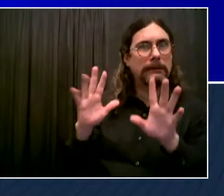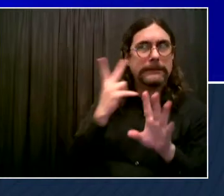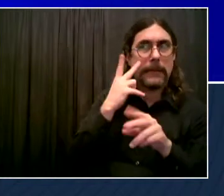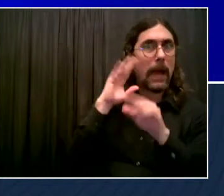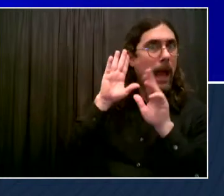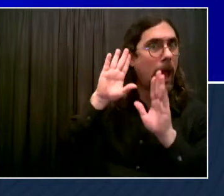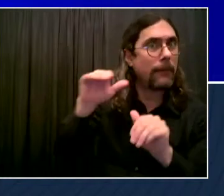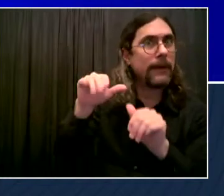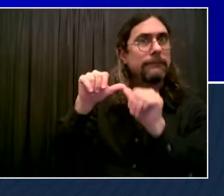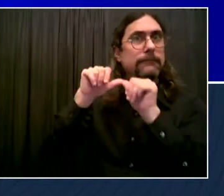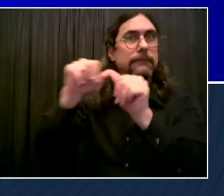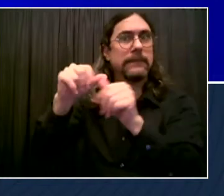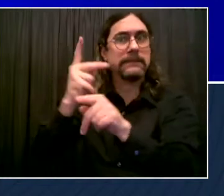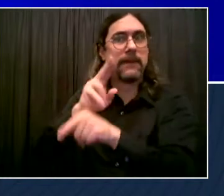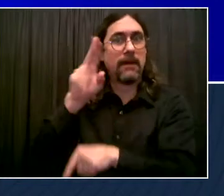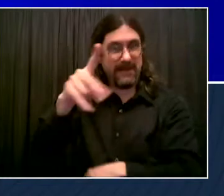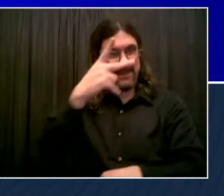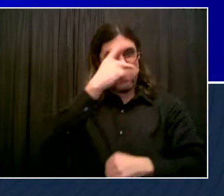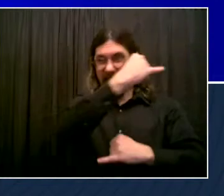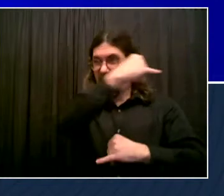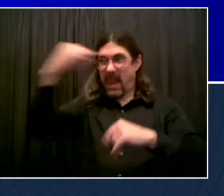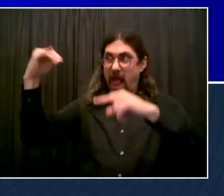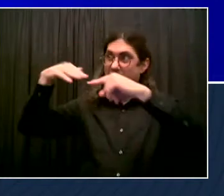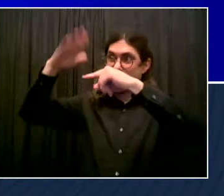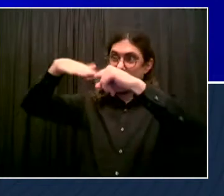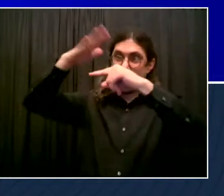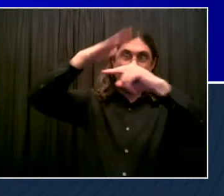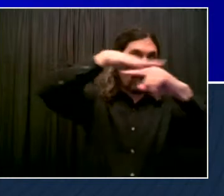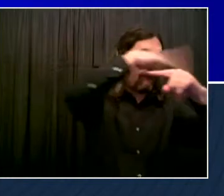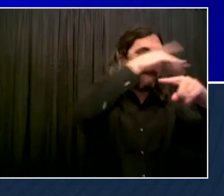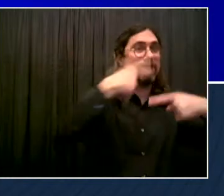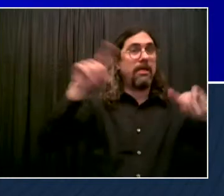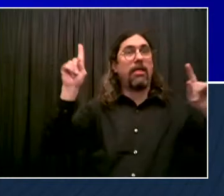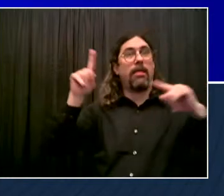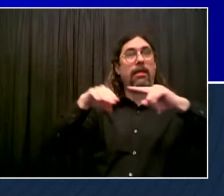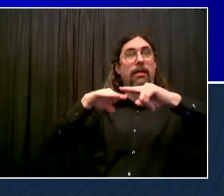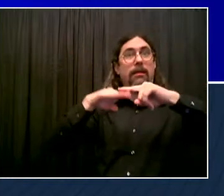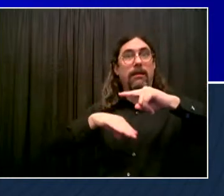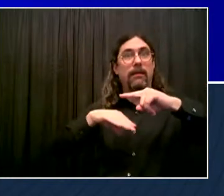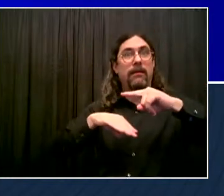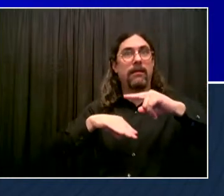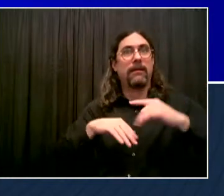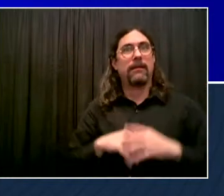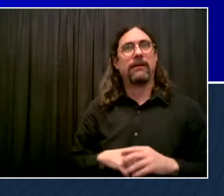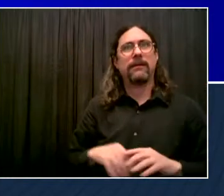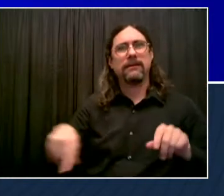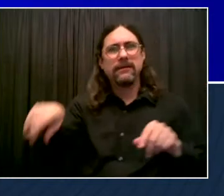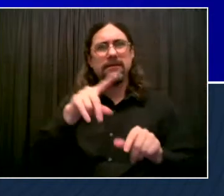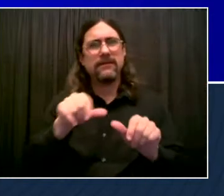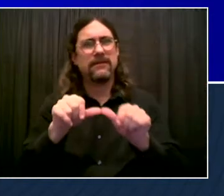E WSEE IN THE LAST FEW DAYS, YOU CAN SEE IT THERE ON YOUR SCREEN WE'RE